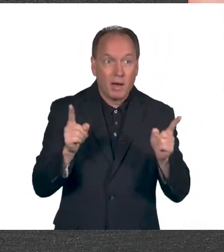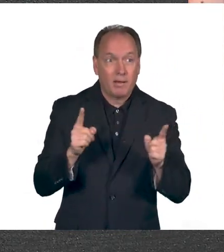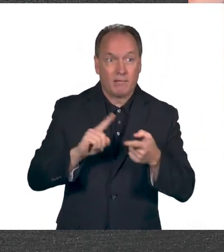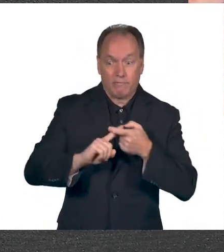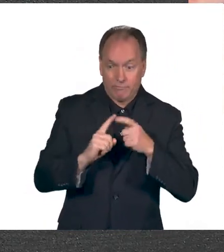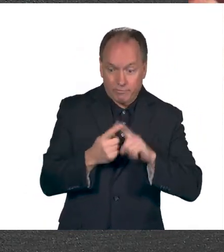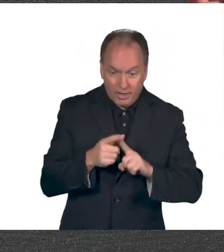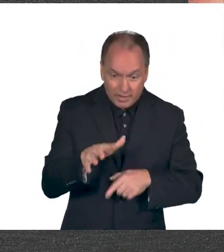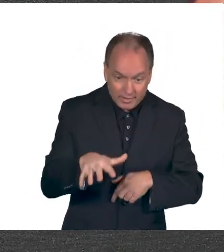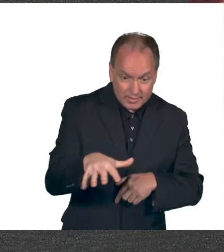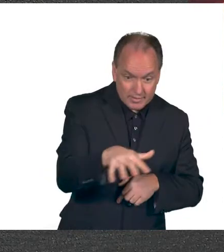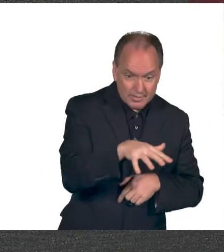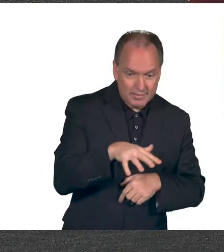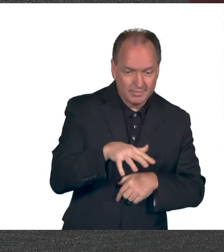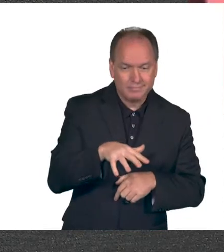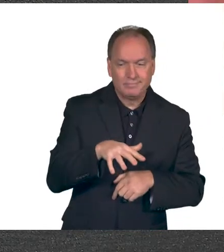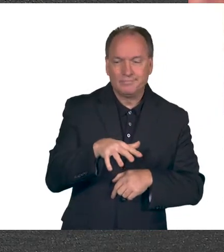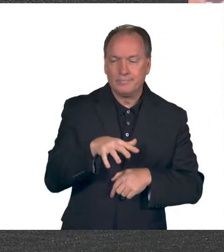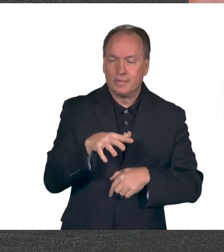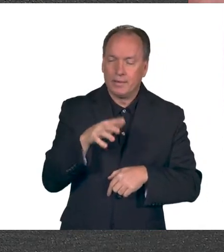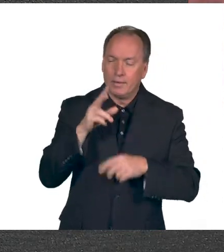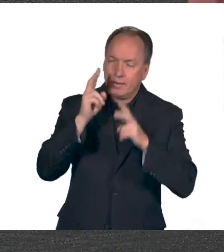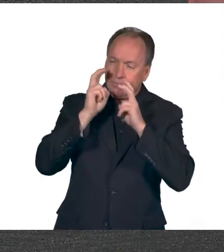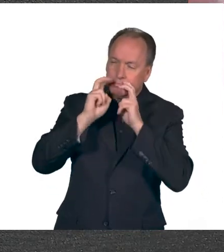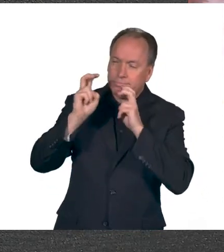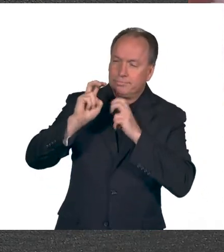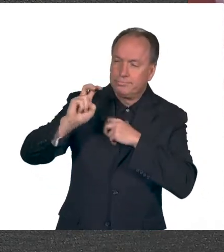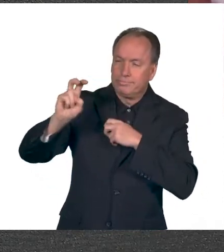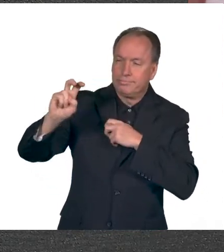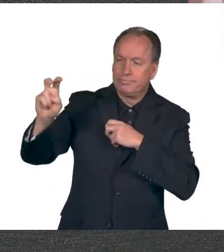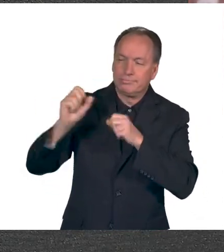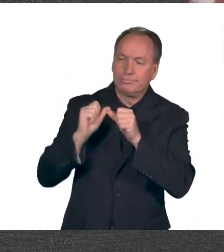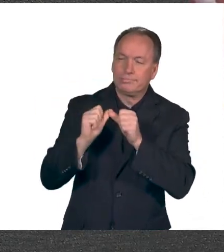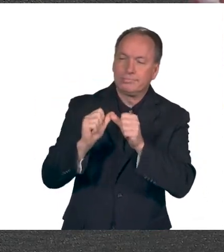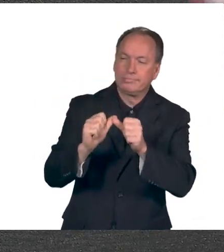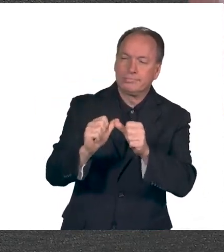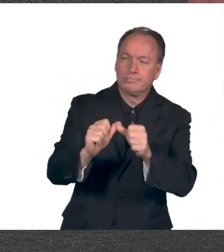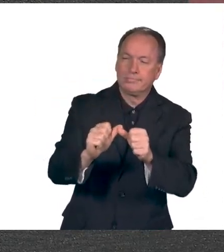But his friends snore on."